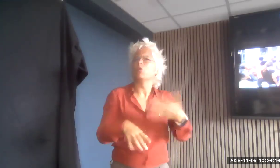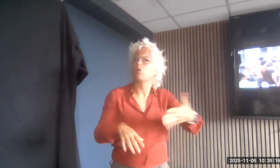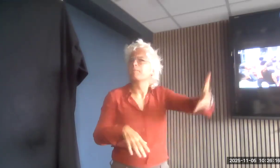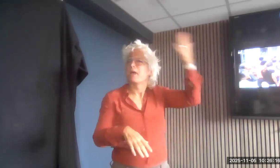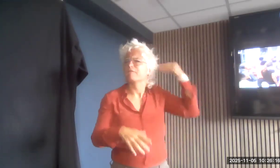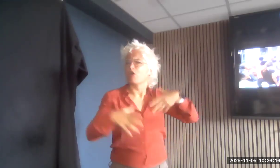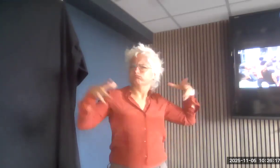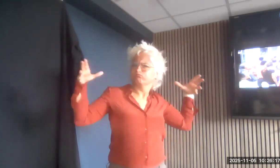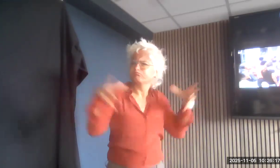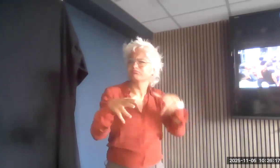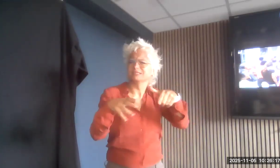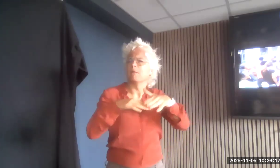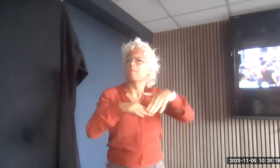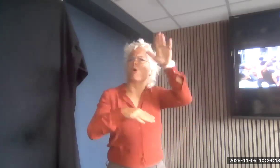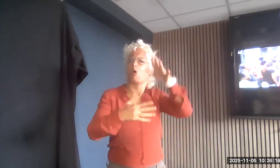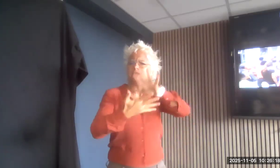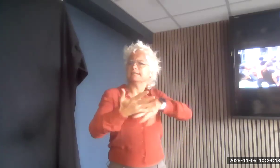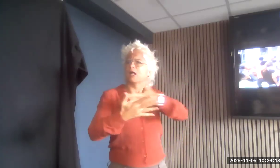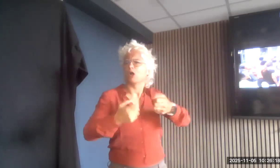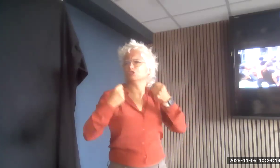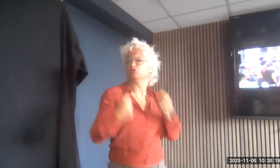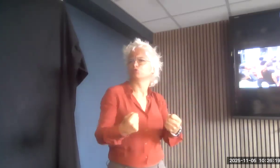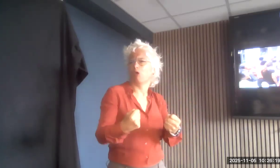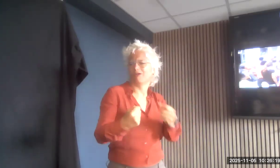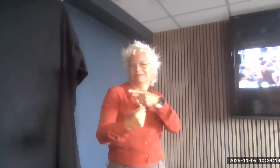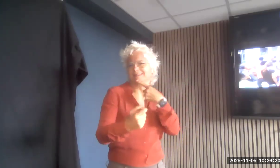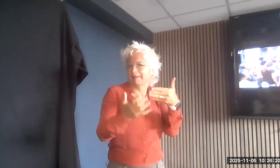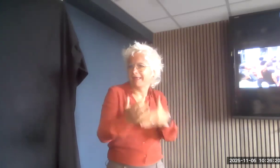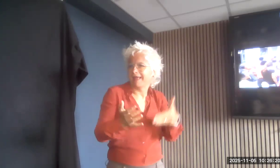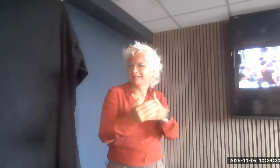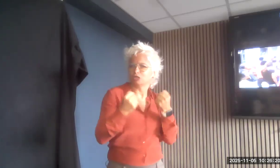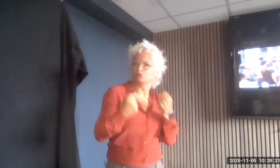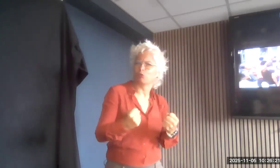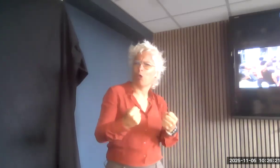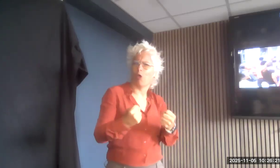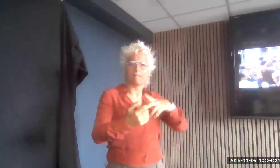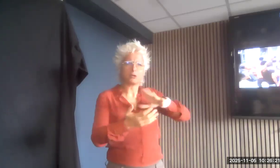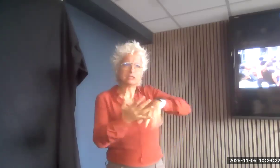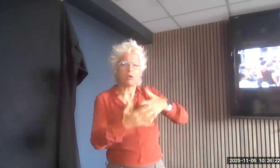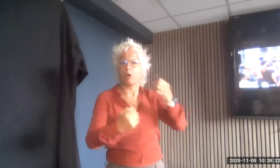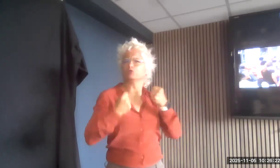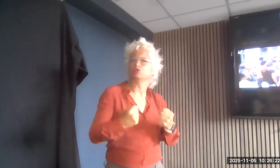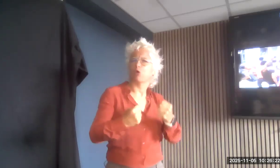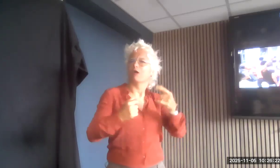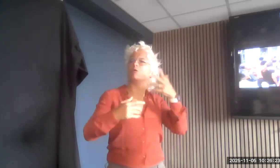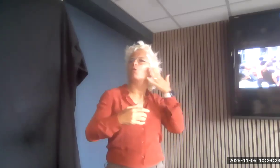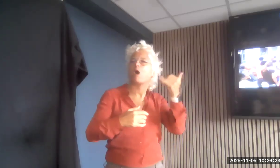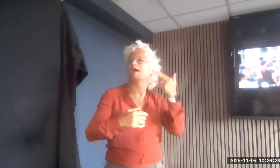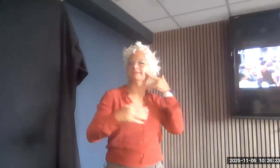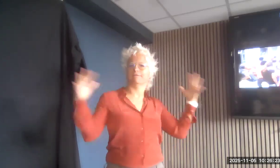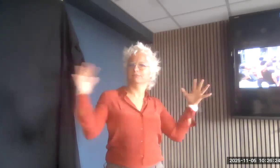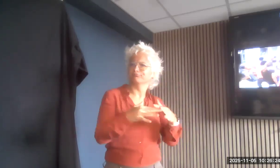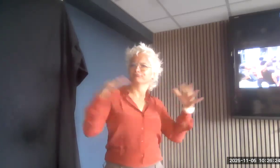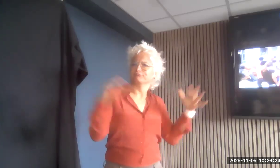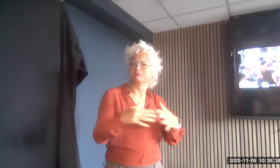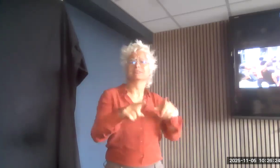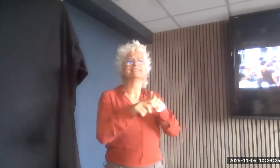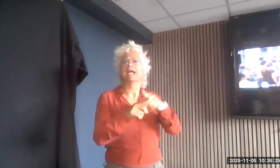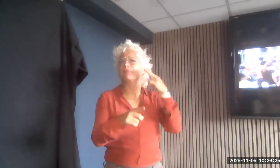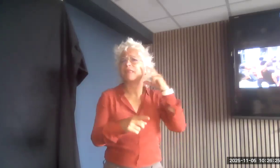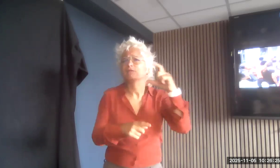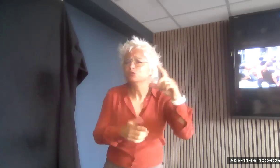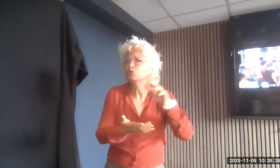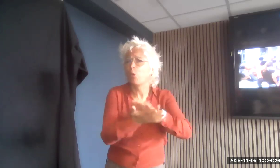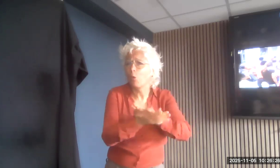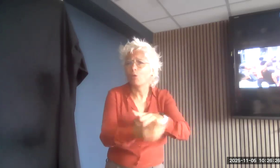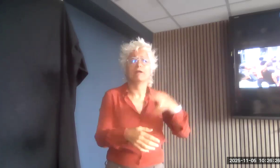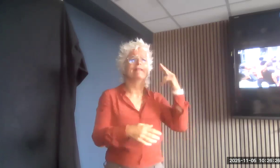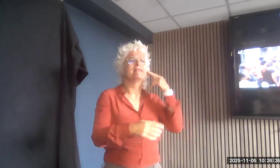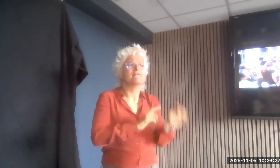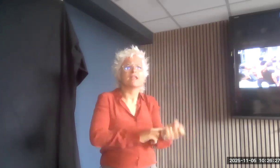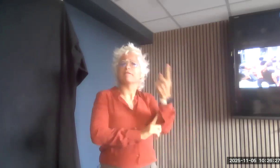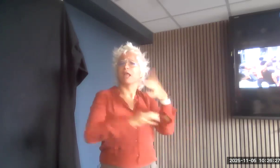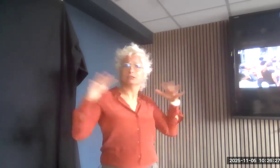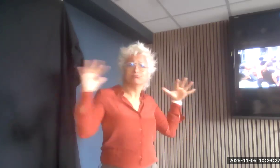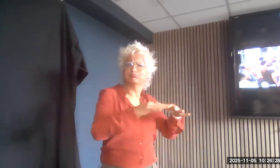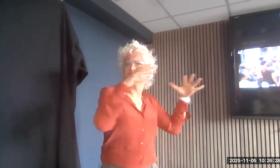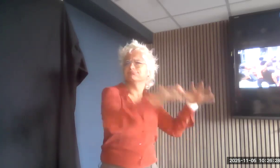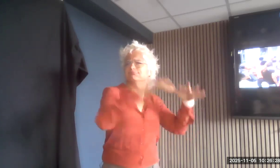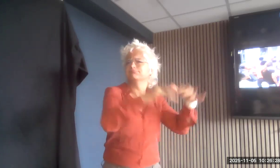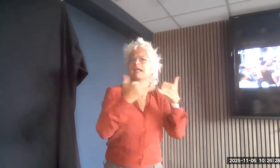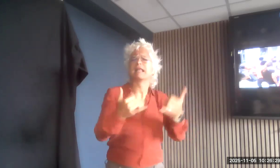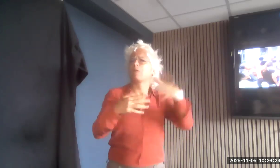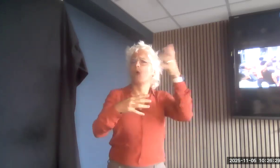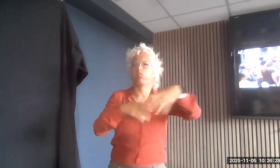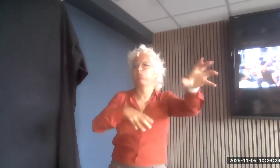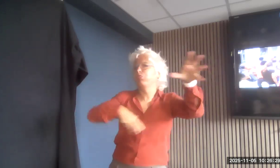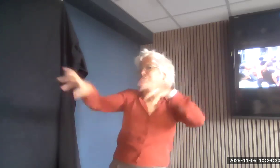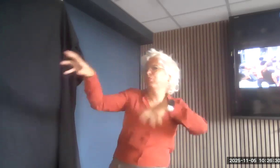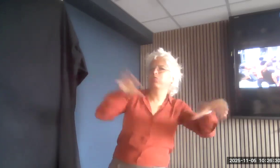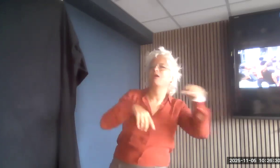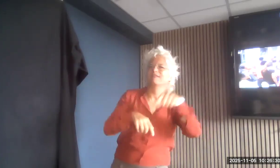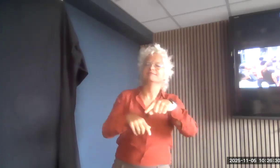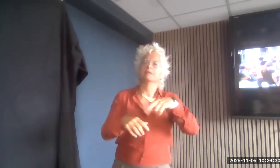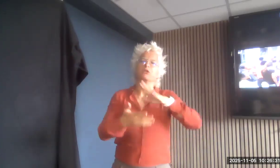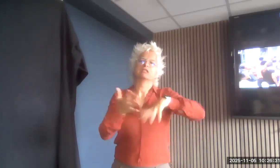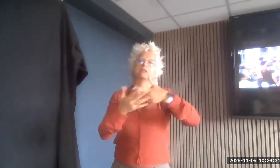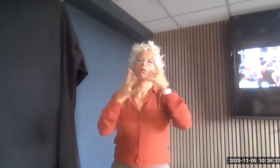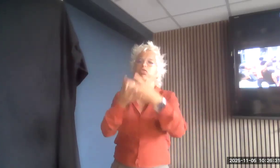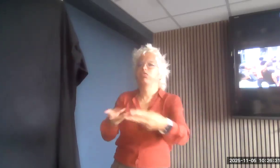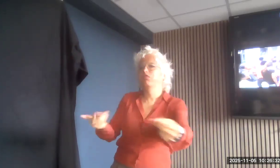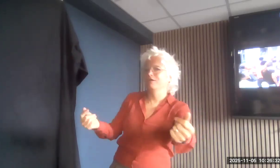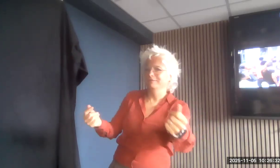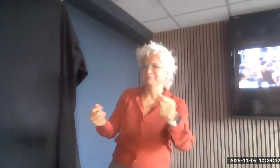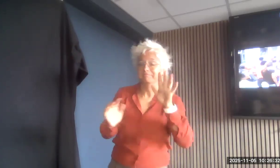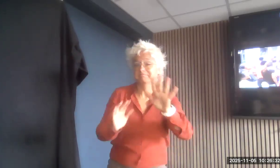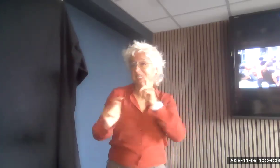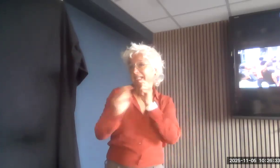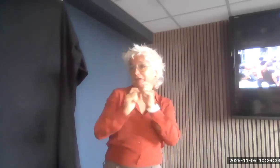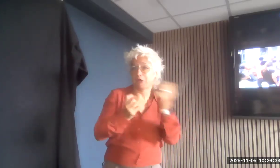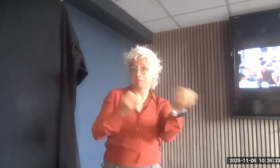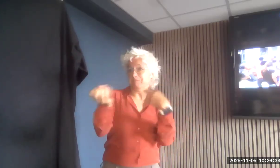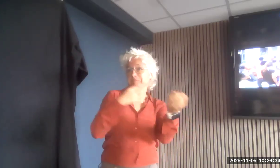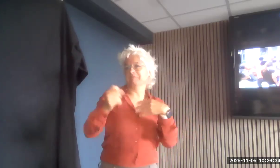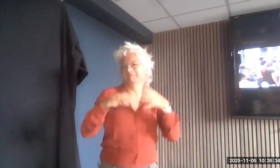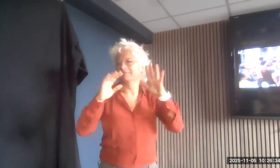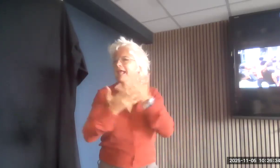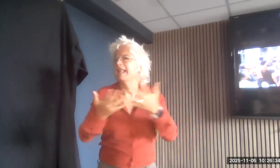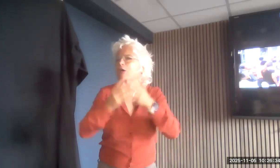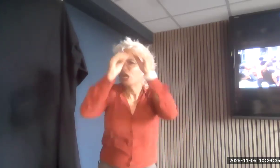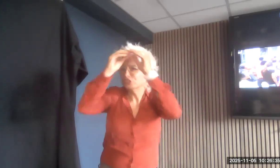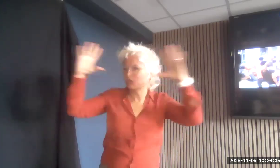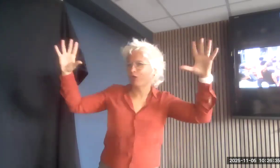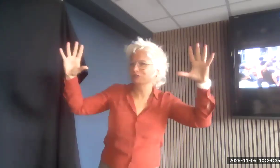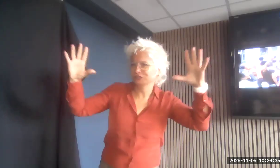So this was a site for data collection. People said that previously, most people's, access, to, sign language happened in these, sites and people use portuguese sign language predominantly because they had these, very strong local networks of people that also use portuguese sign language whereas, now because of patterns of socialization having changed not just within deaf communities.